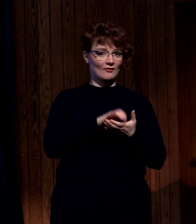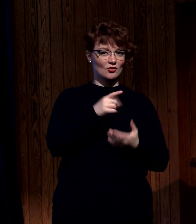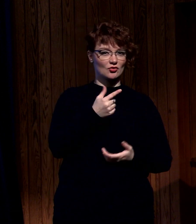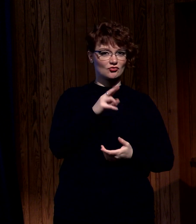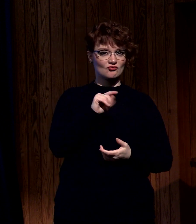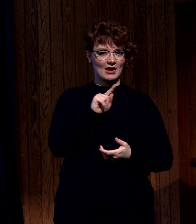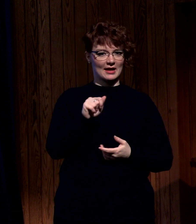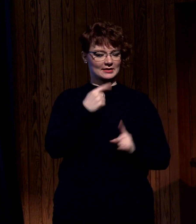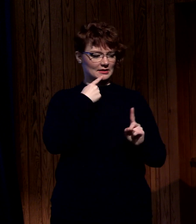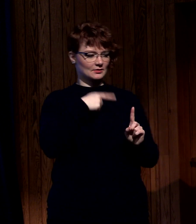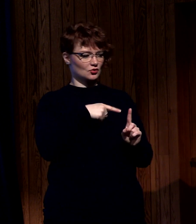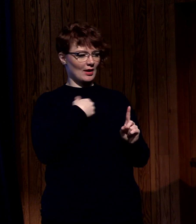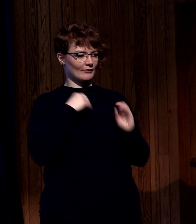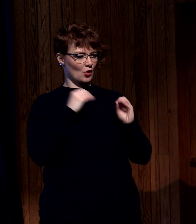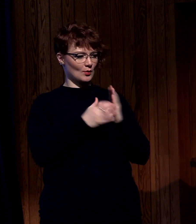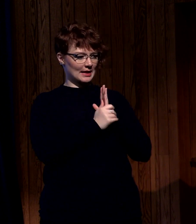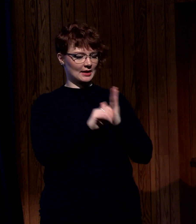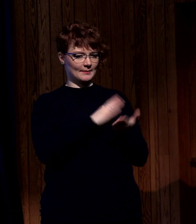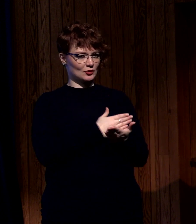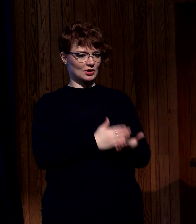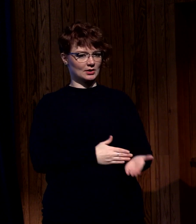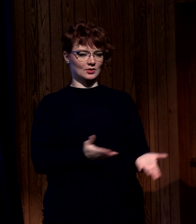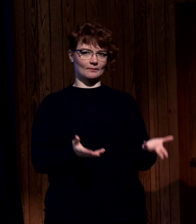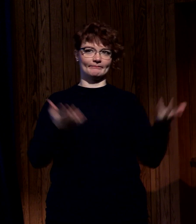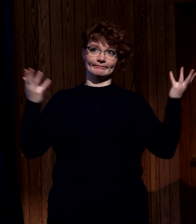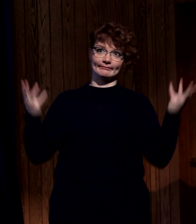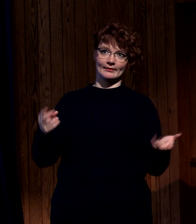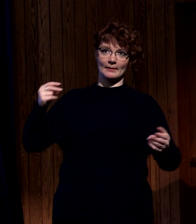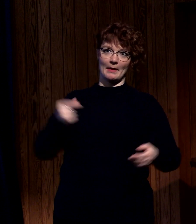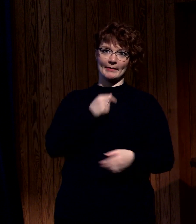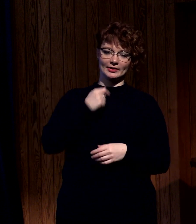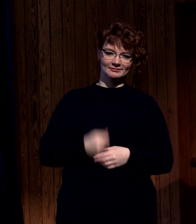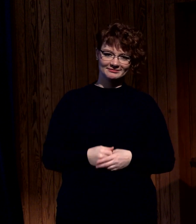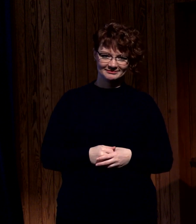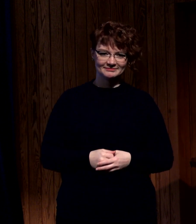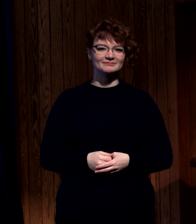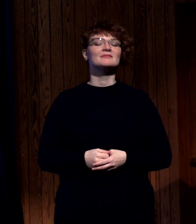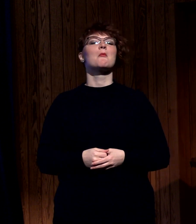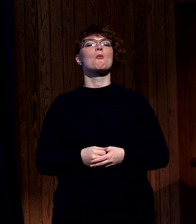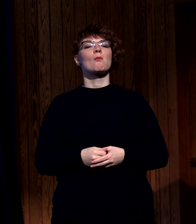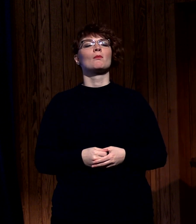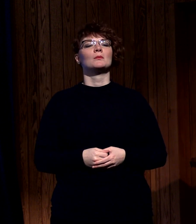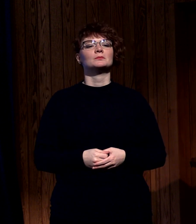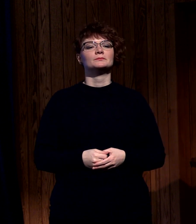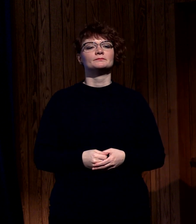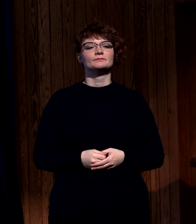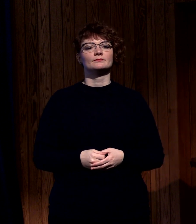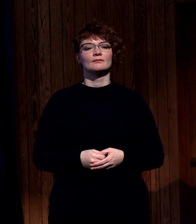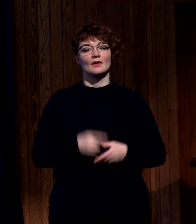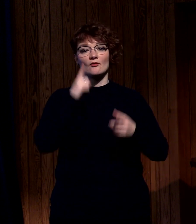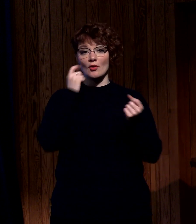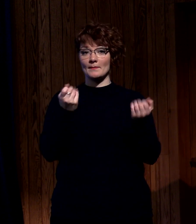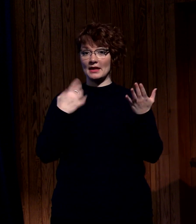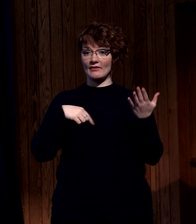either. So there's that. Now, for a lot of us, even if it's